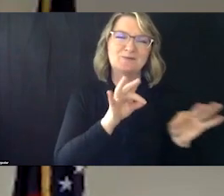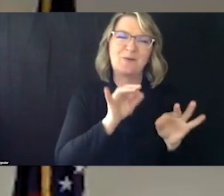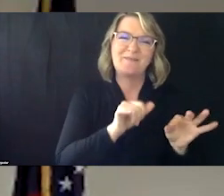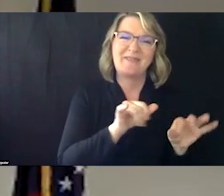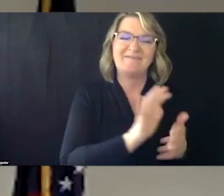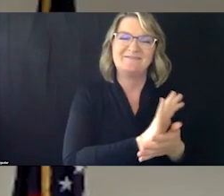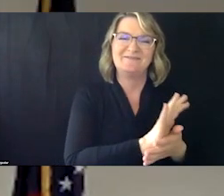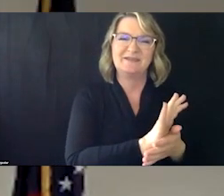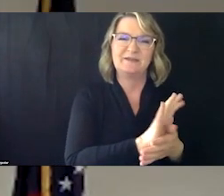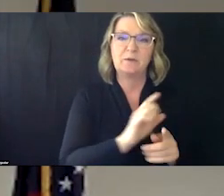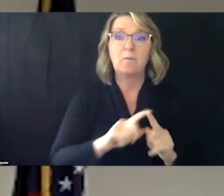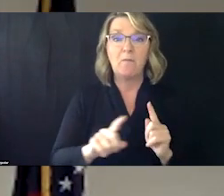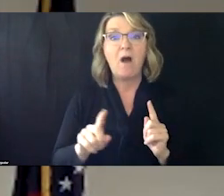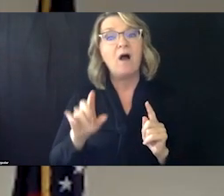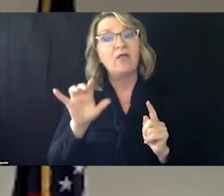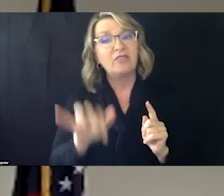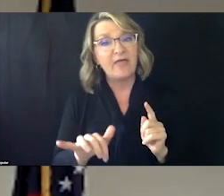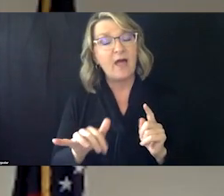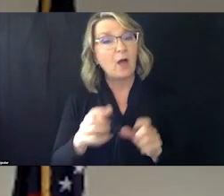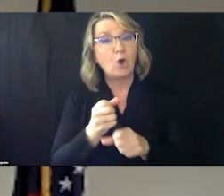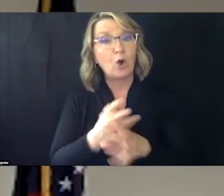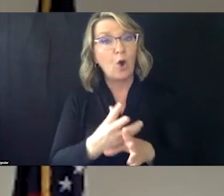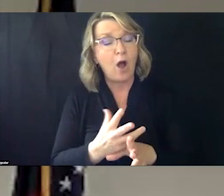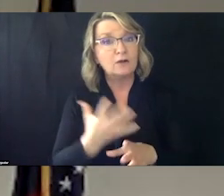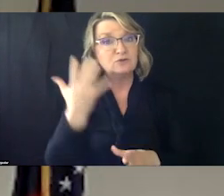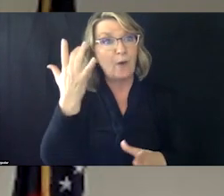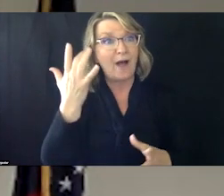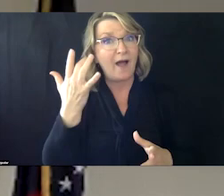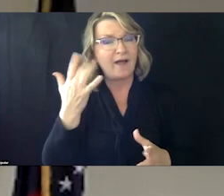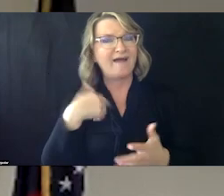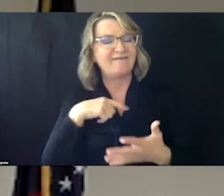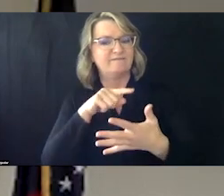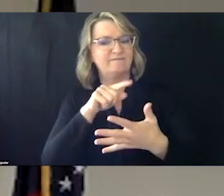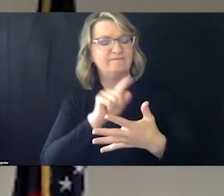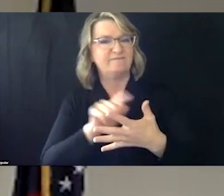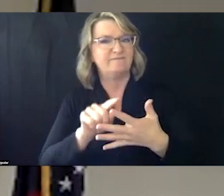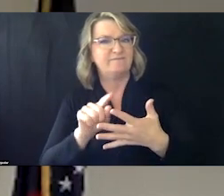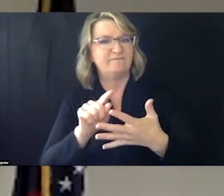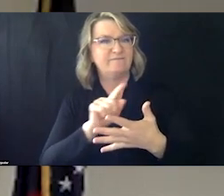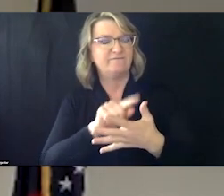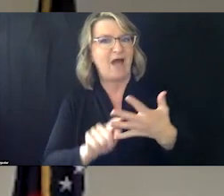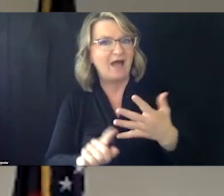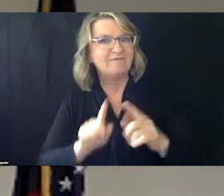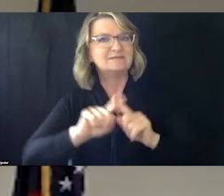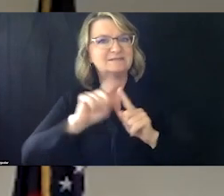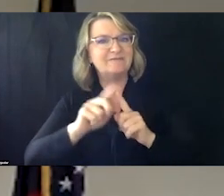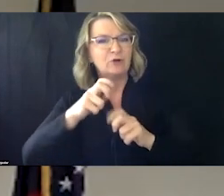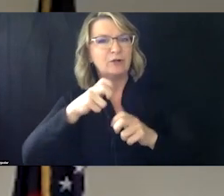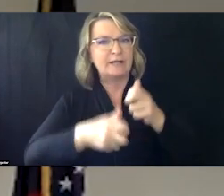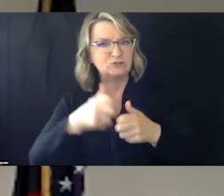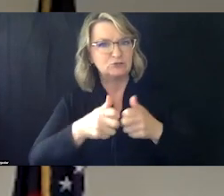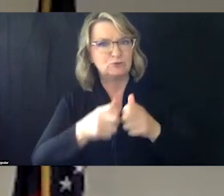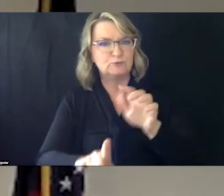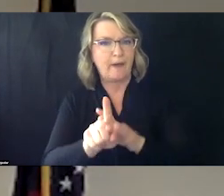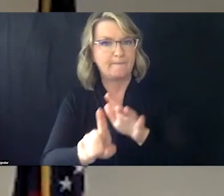caused because of five different issues or five overlapping different issues and the Board of